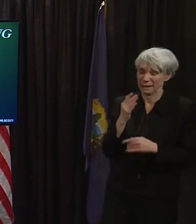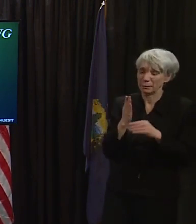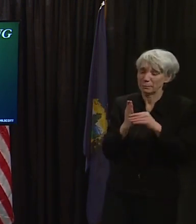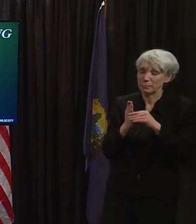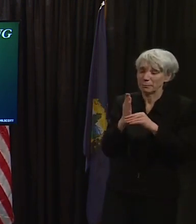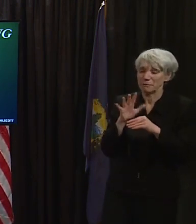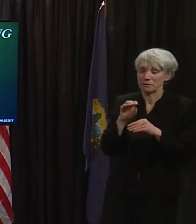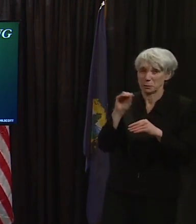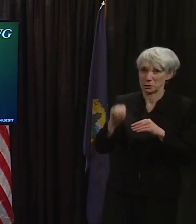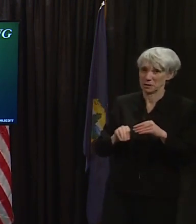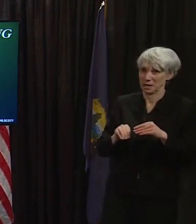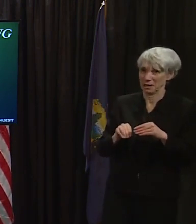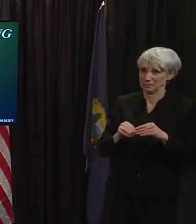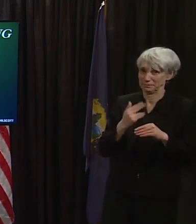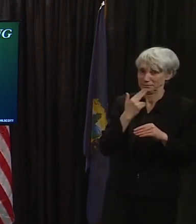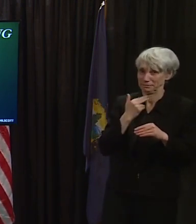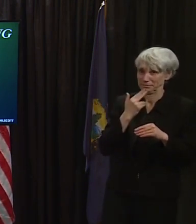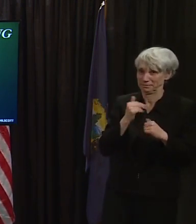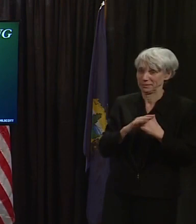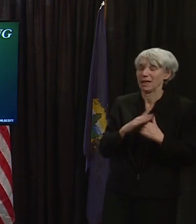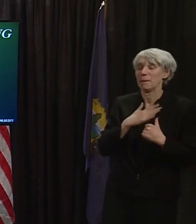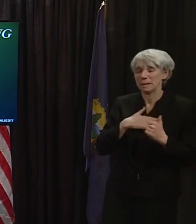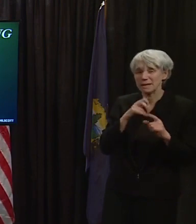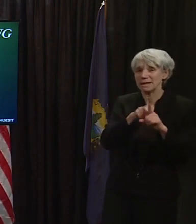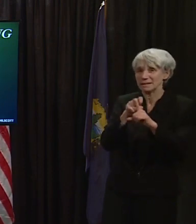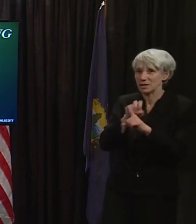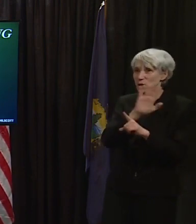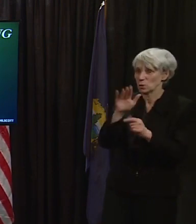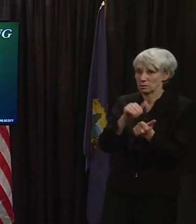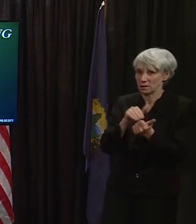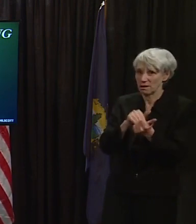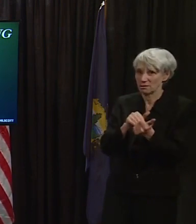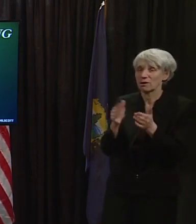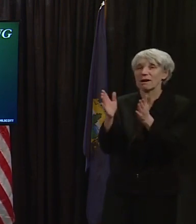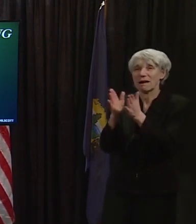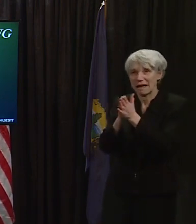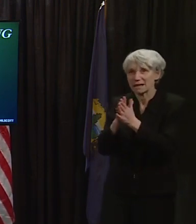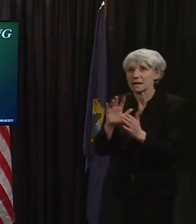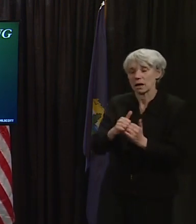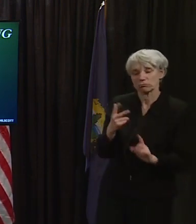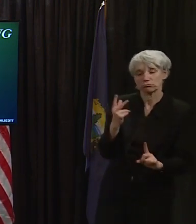out to your child's medical provider to discuss. You can also check out ap